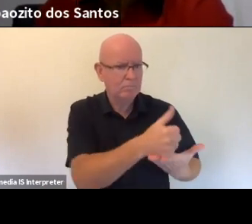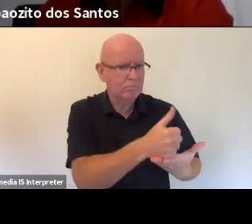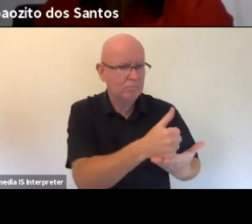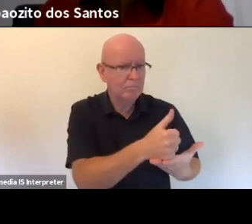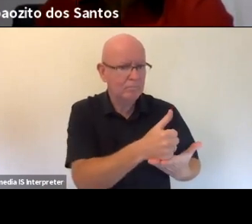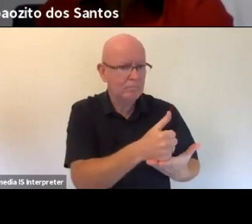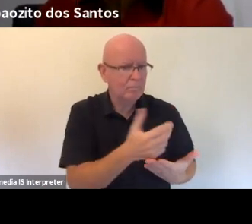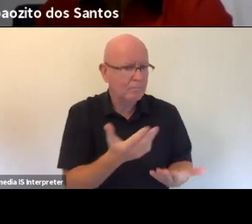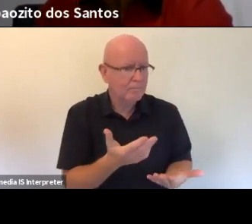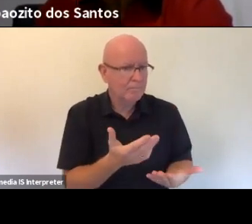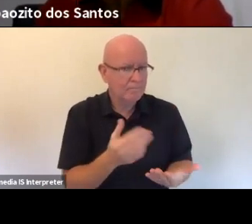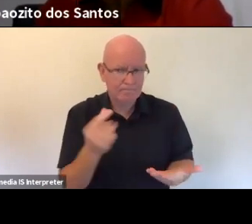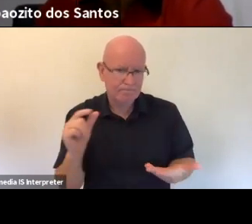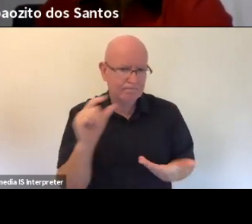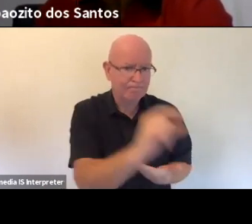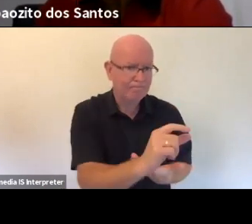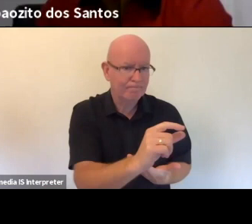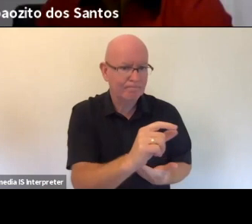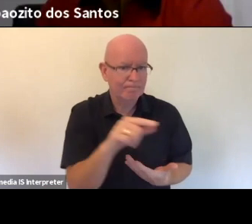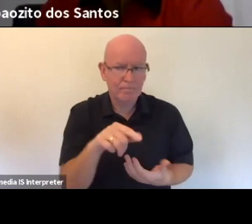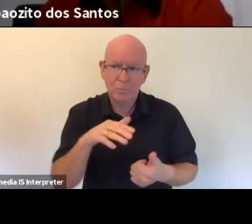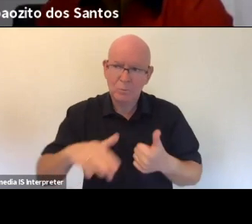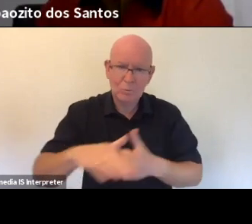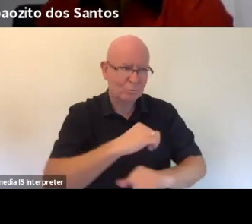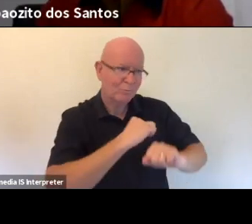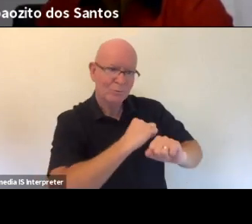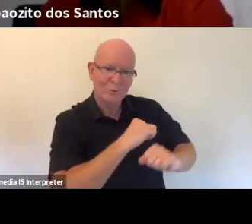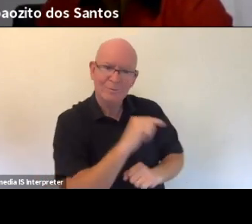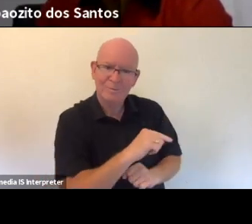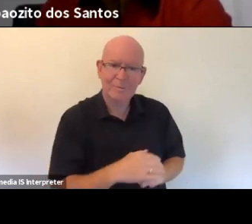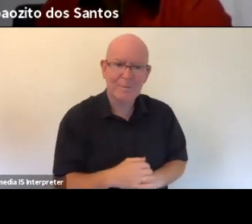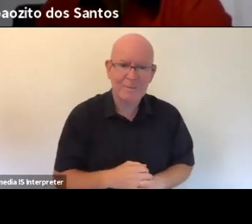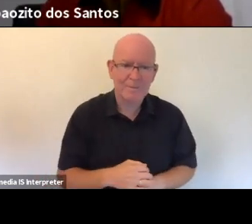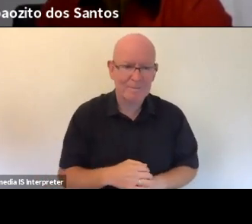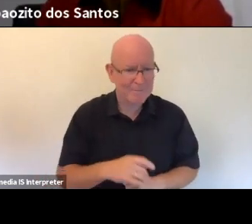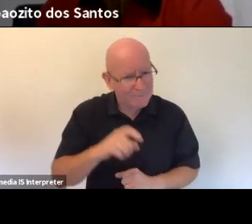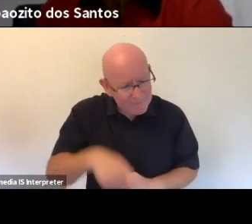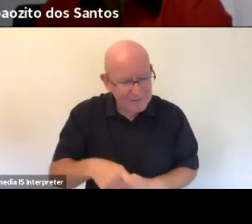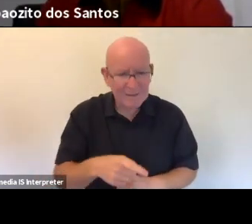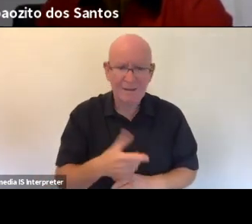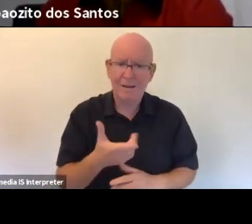Need to be improved access to health system and facilities, have to be adequate medicine